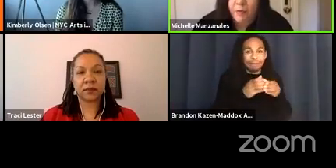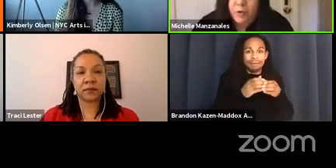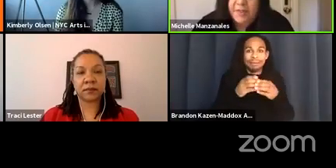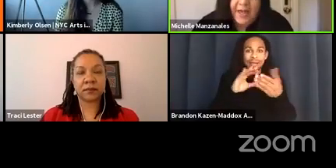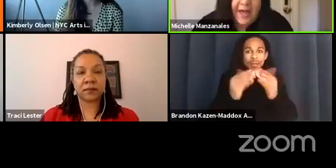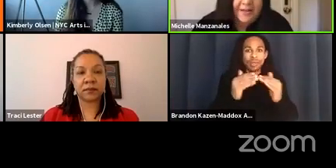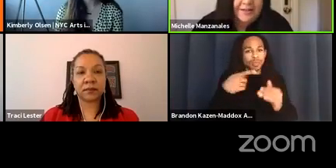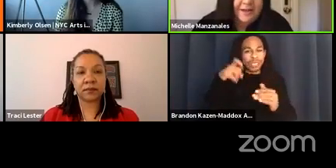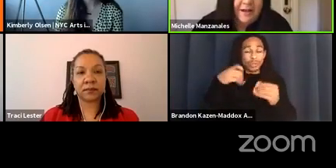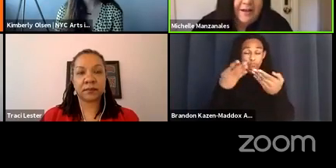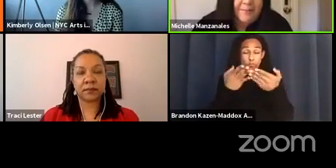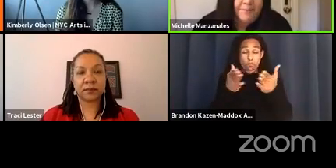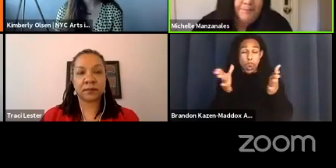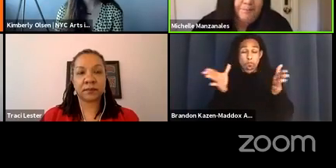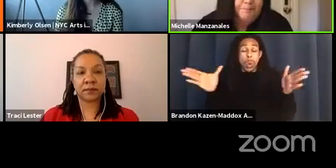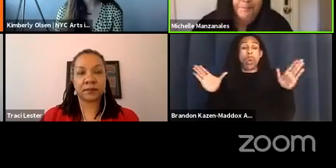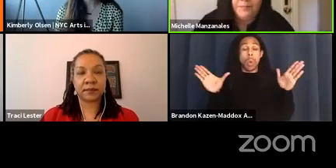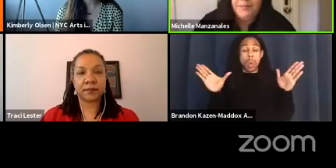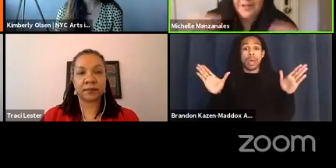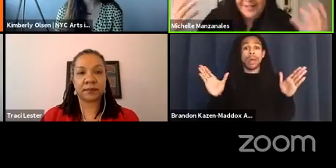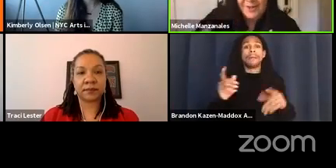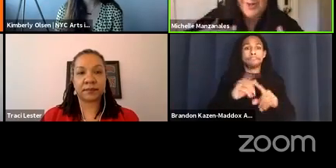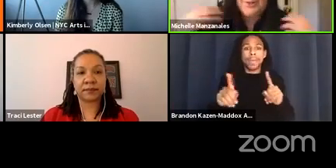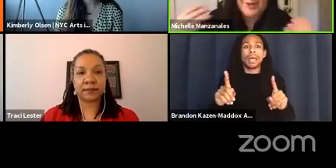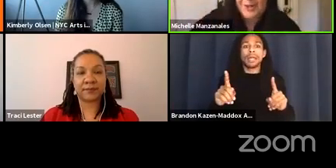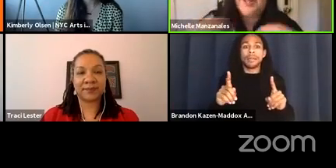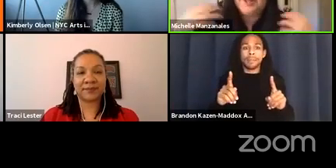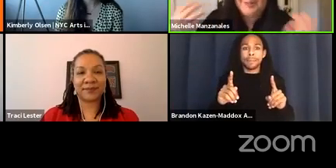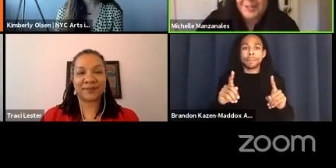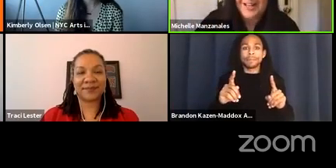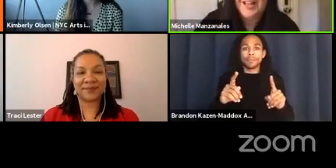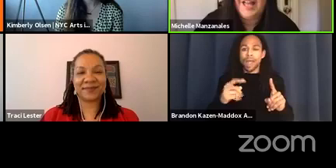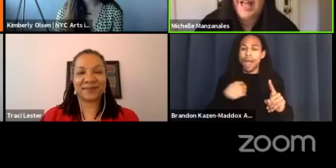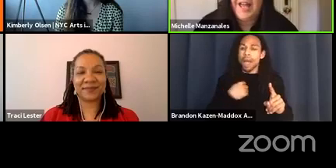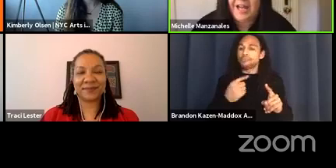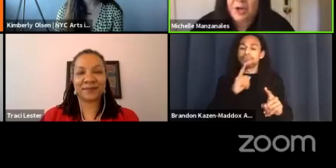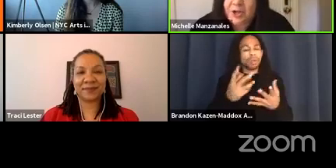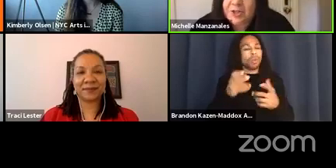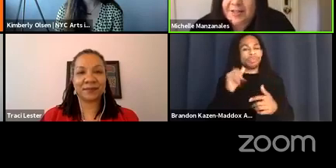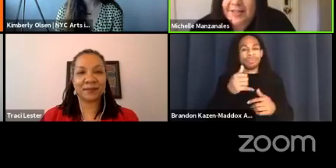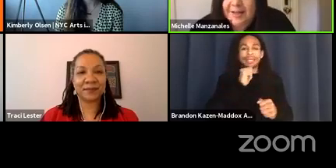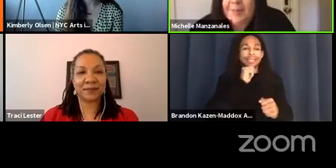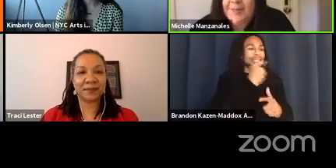arts organization is supporting each other and how wonderful it has been in this time.